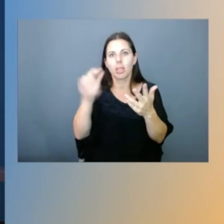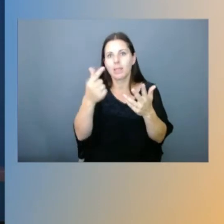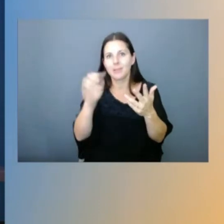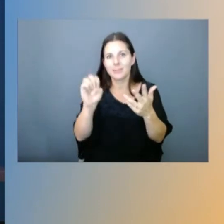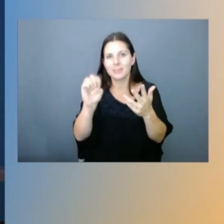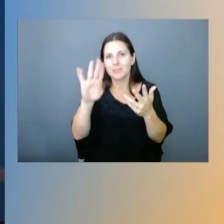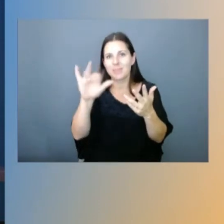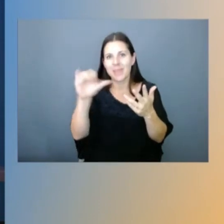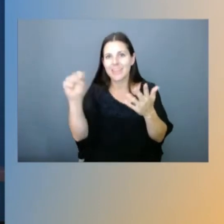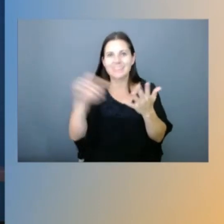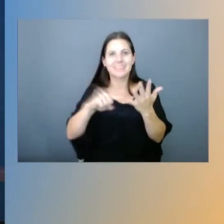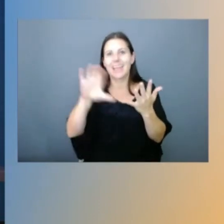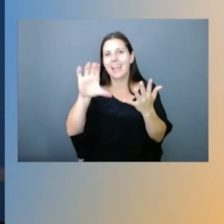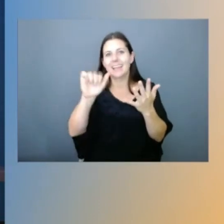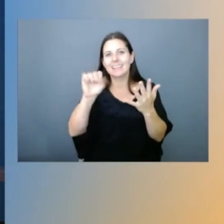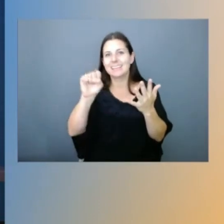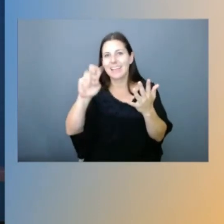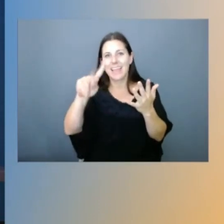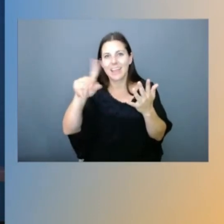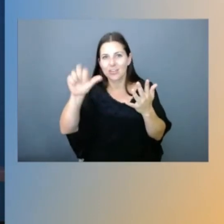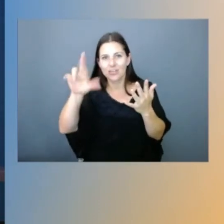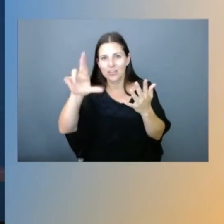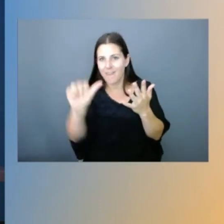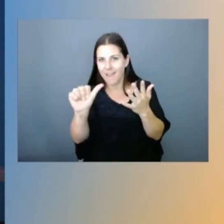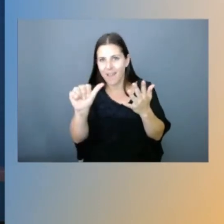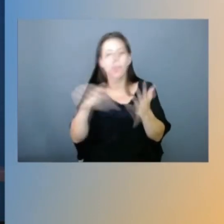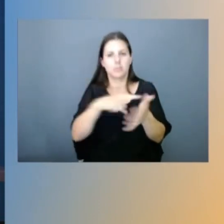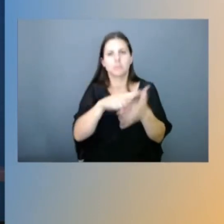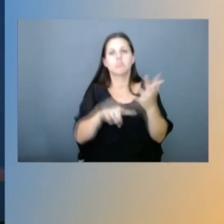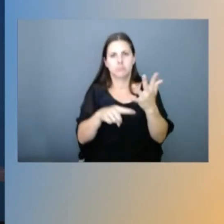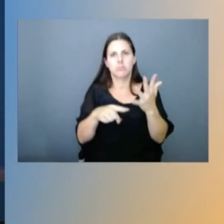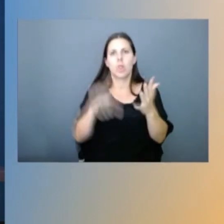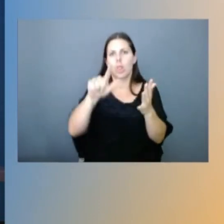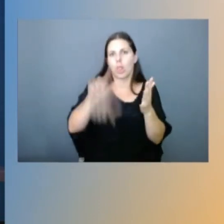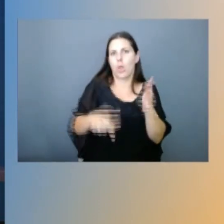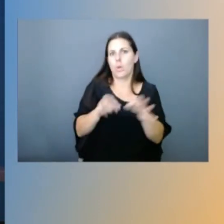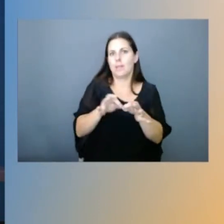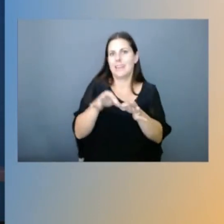and significantly lower-latency variability to meet their SLAs.